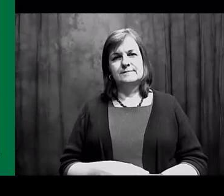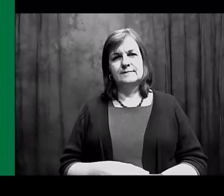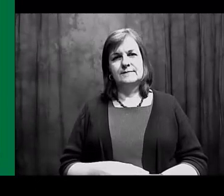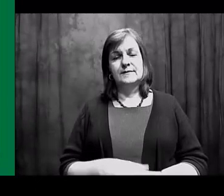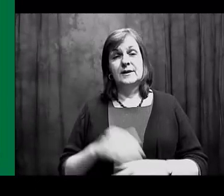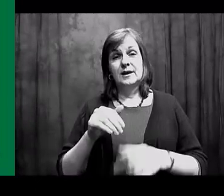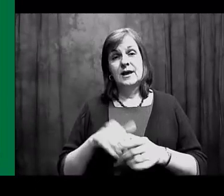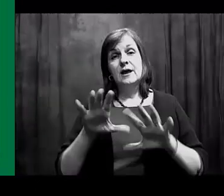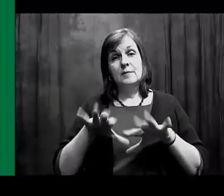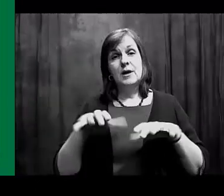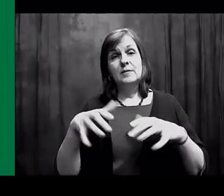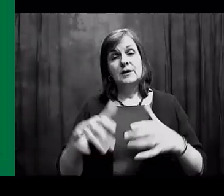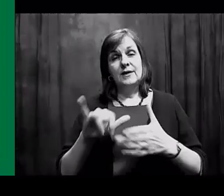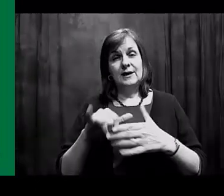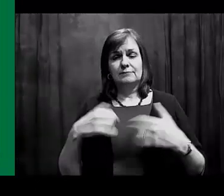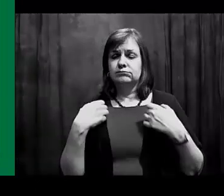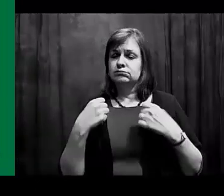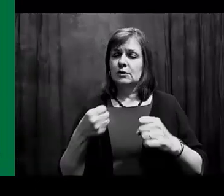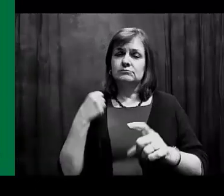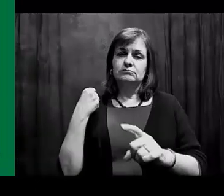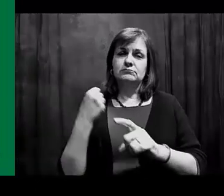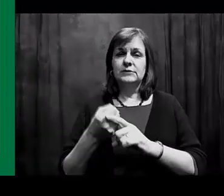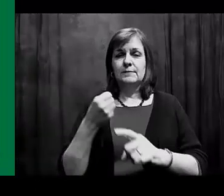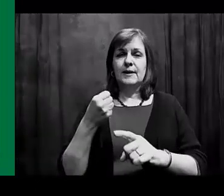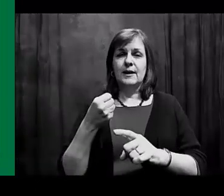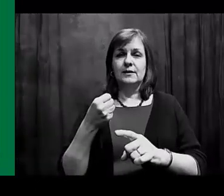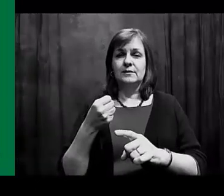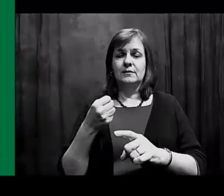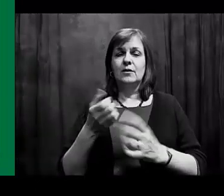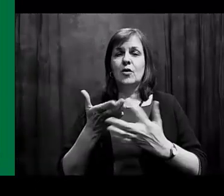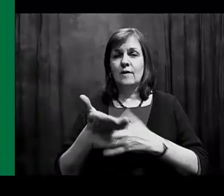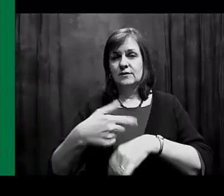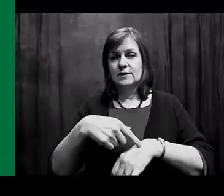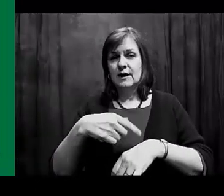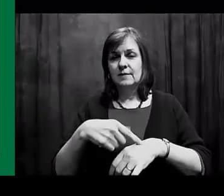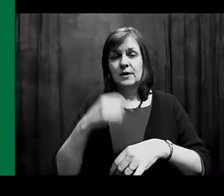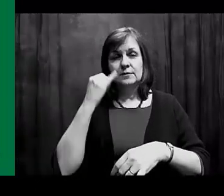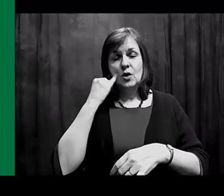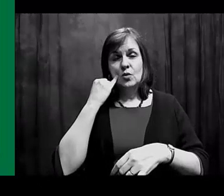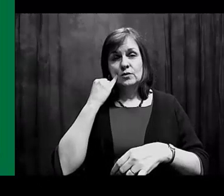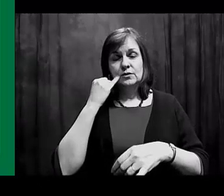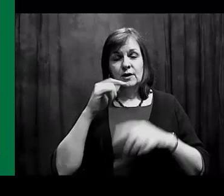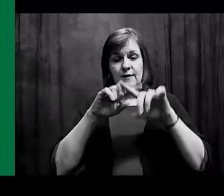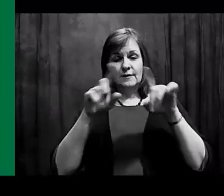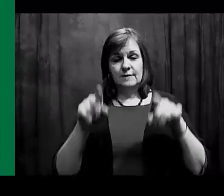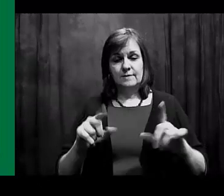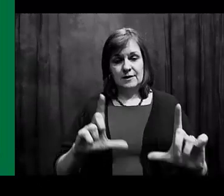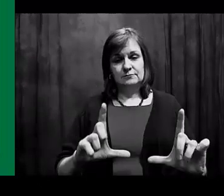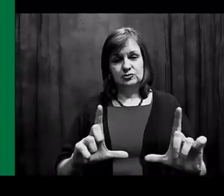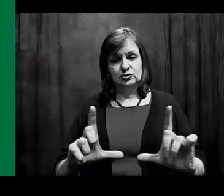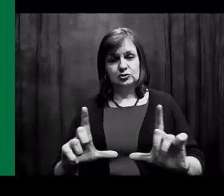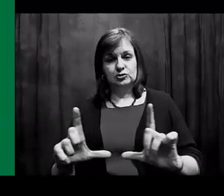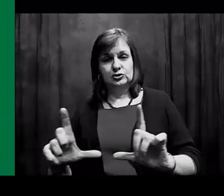in a population this can have really significant affects long term because if you start to shift